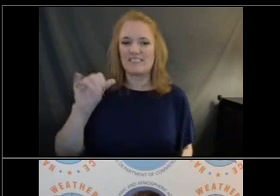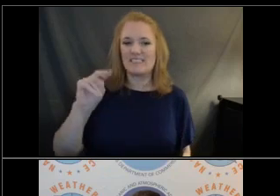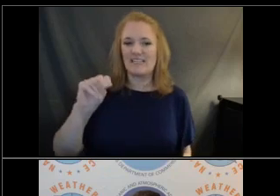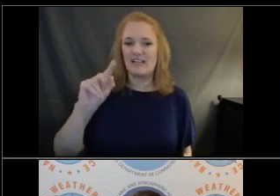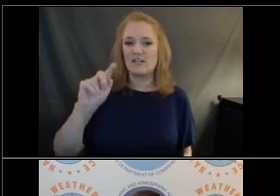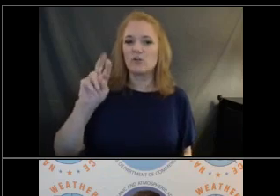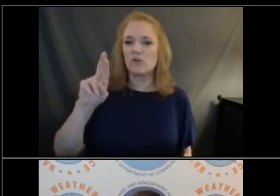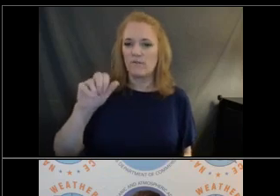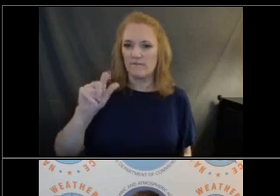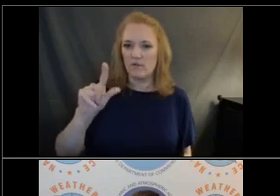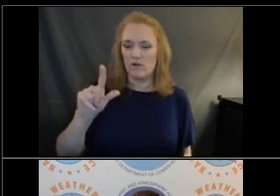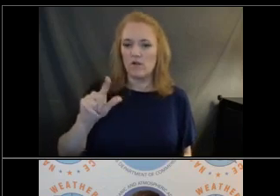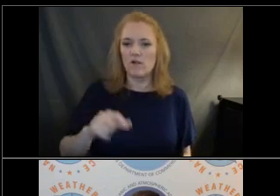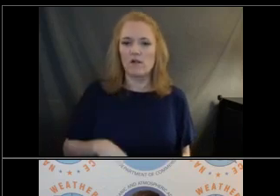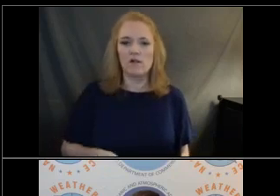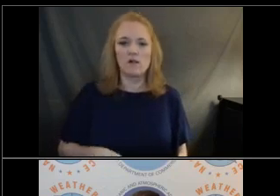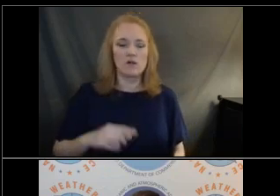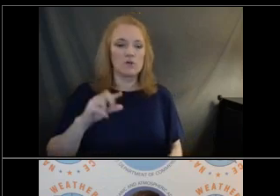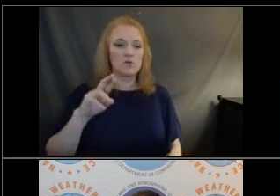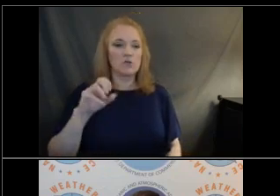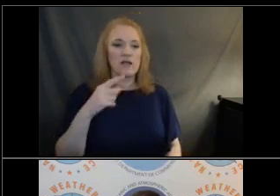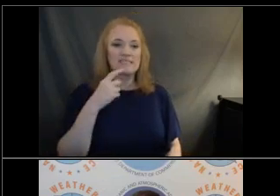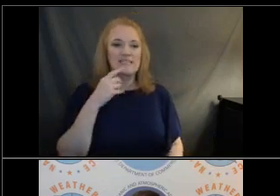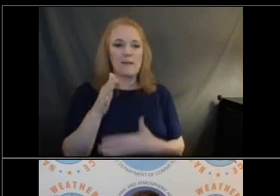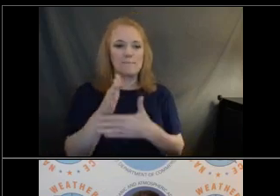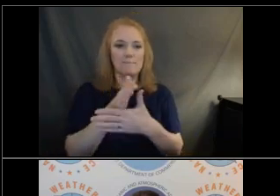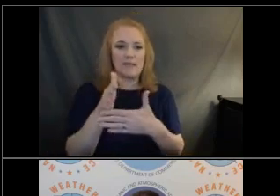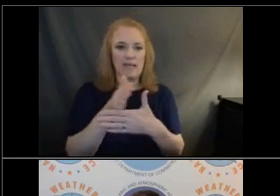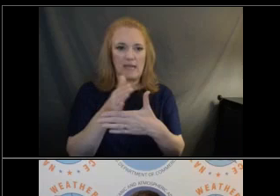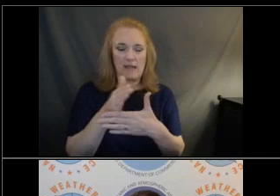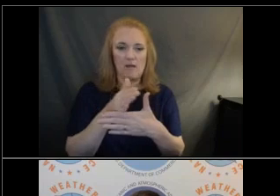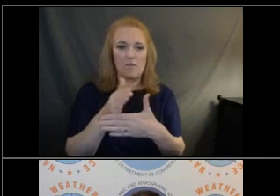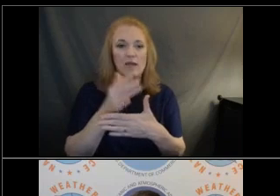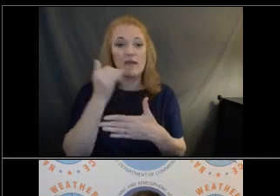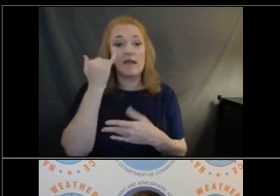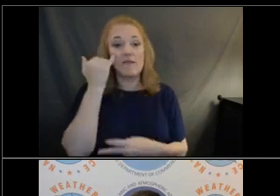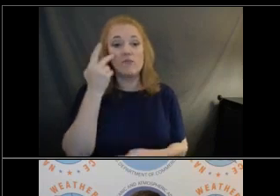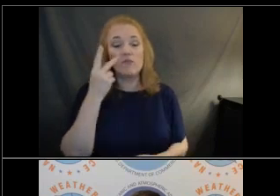So I'll get the question on the medium range real quick. If you go to the heat index page,